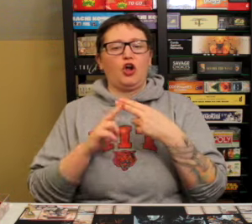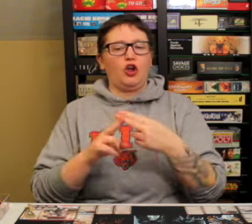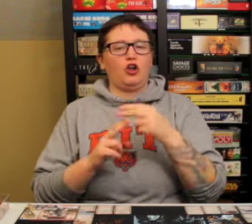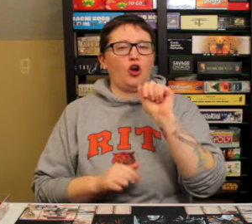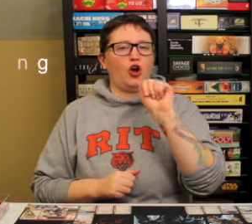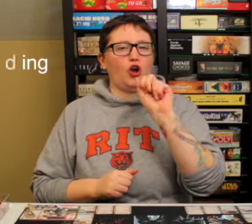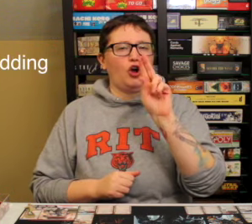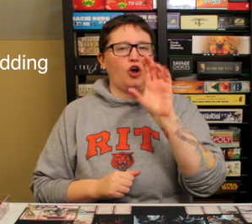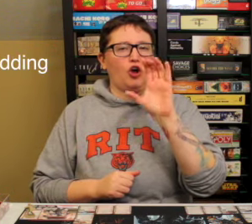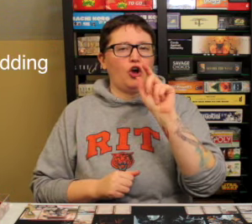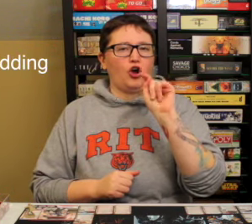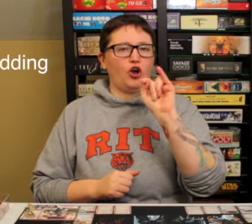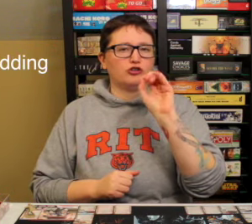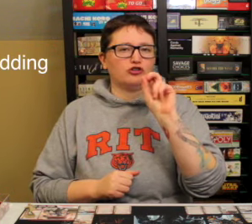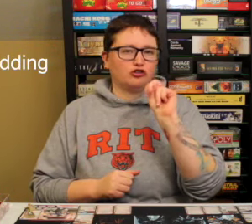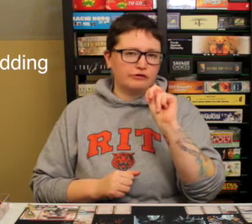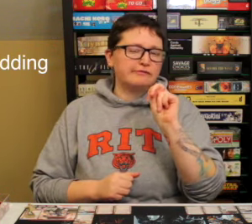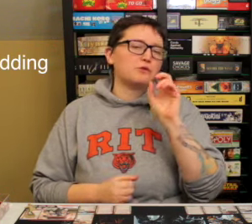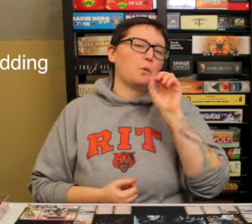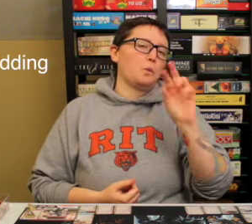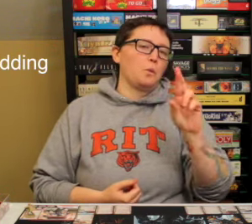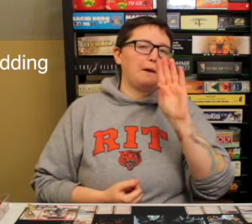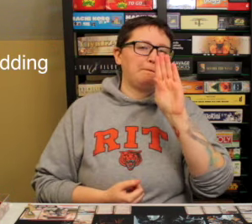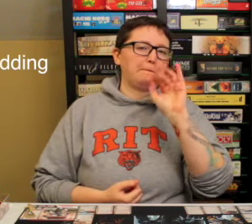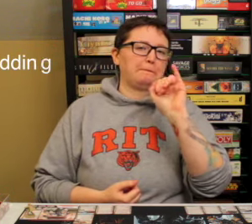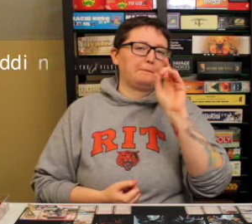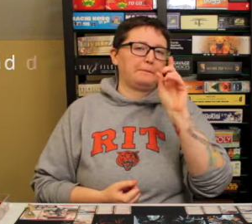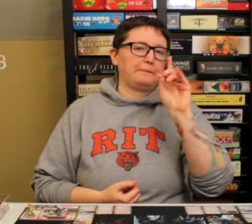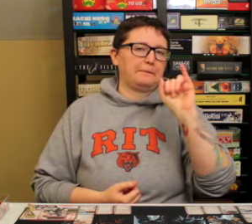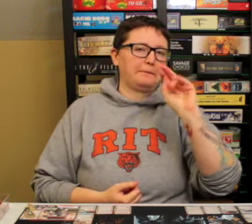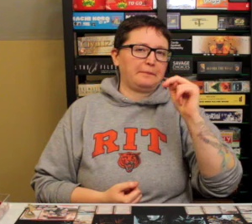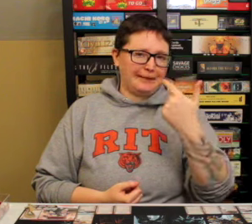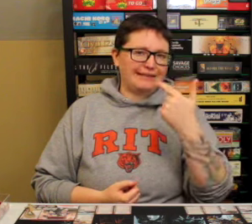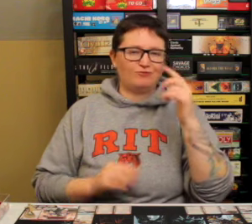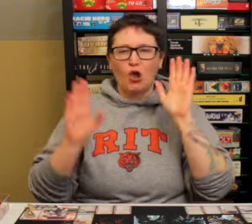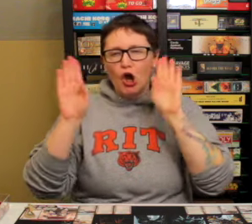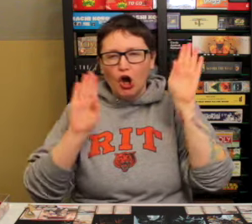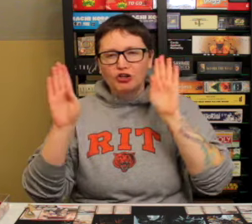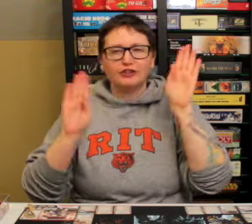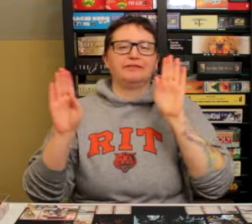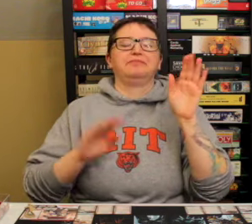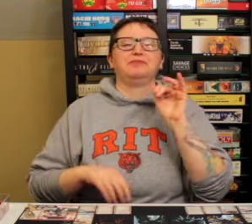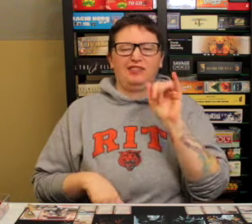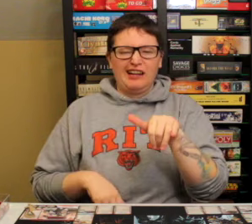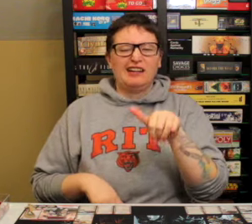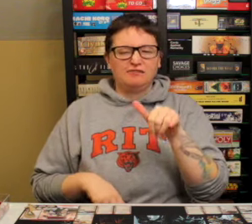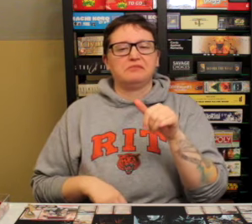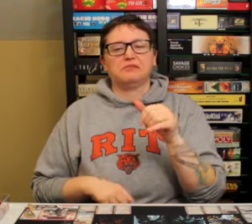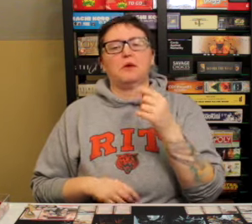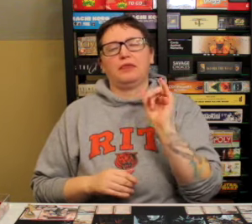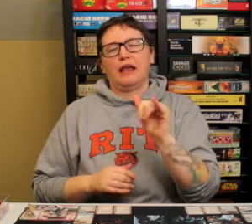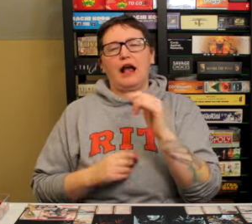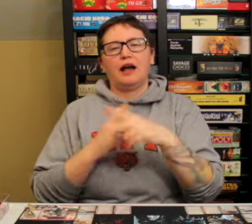The third type is called auction or bidding. So auction/bidding.